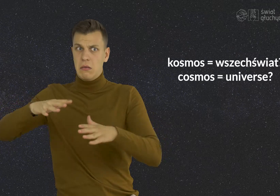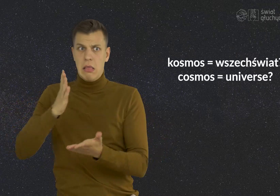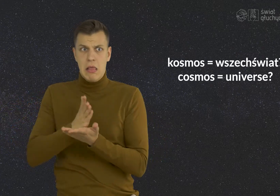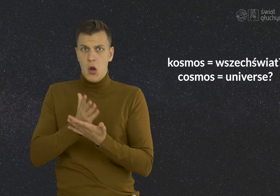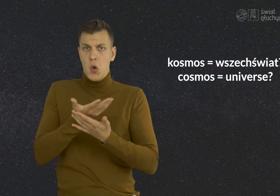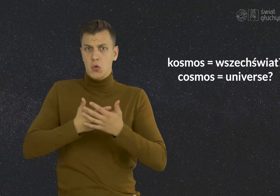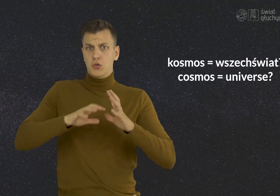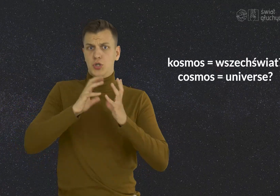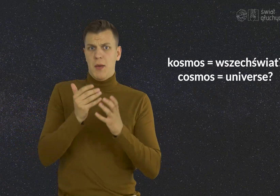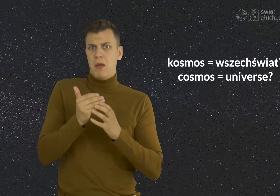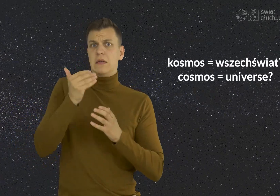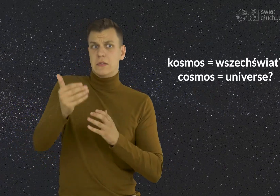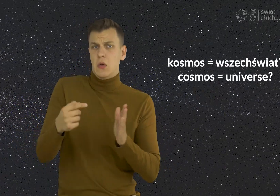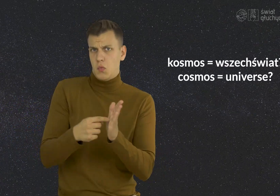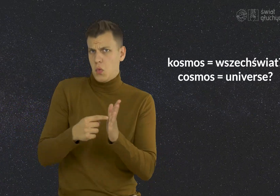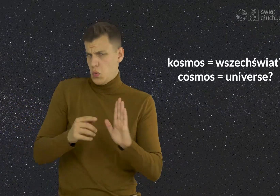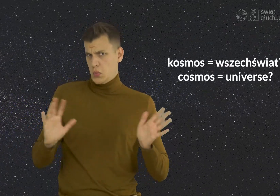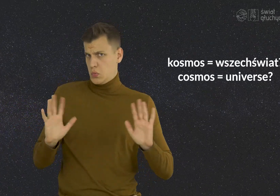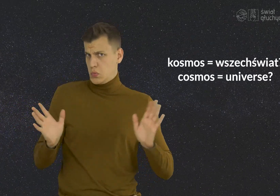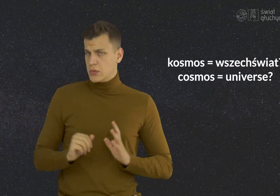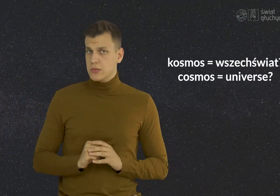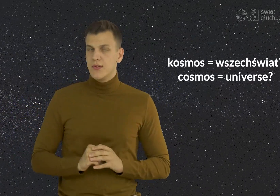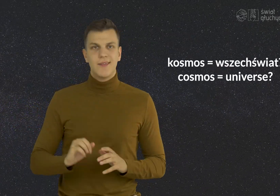But when we are speaking about the cosmos or the universe we mean not only matter,